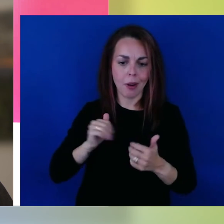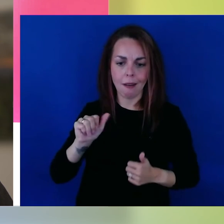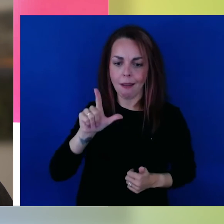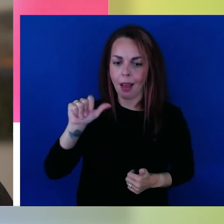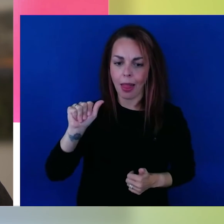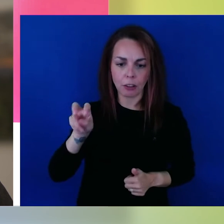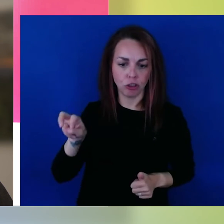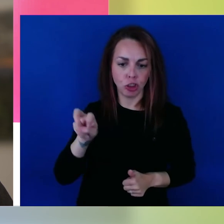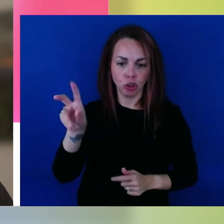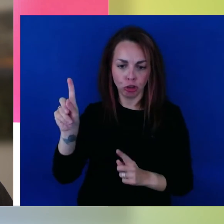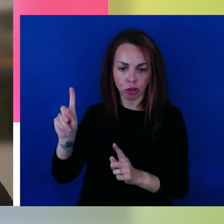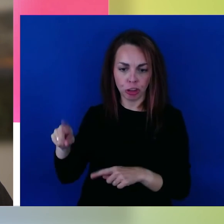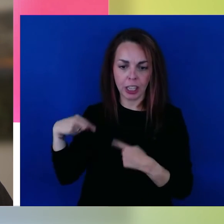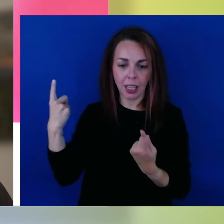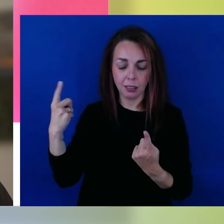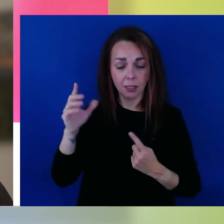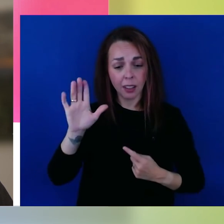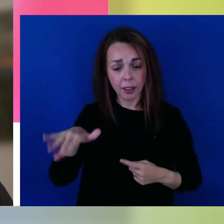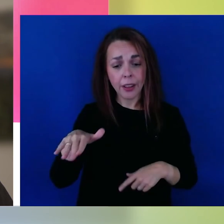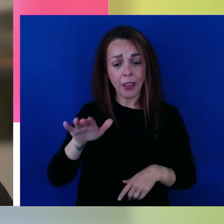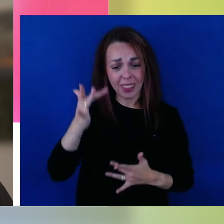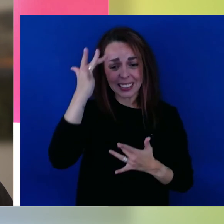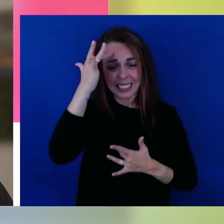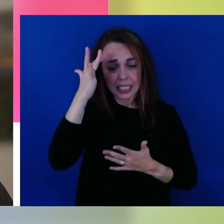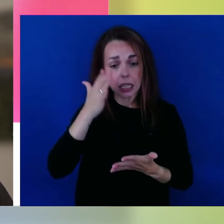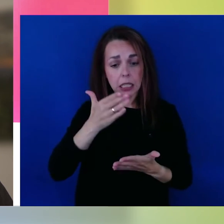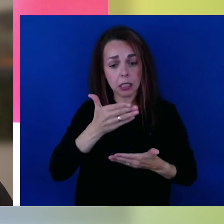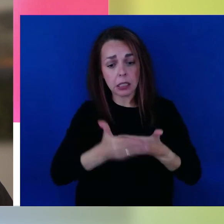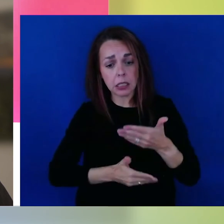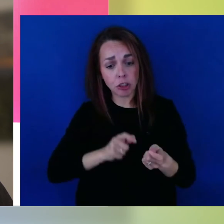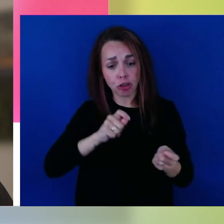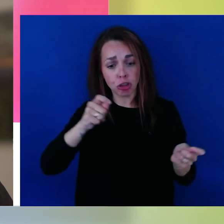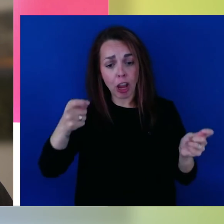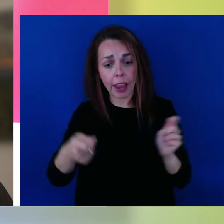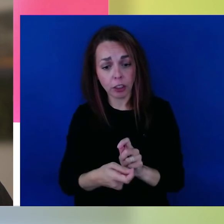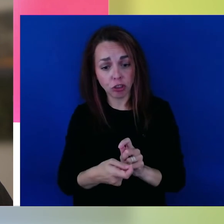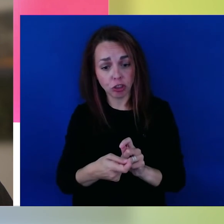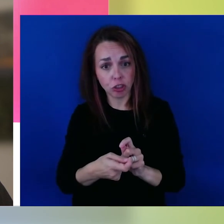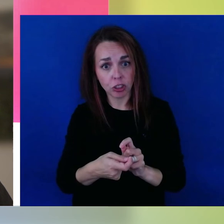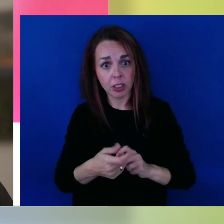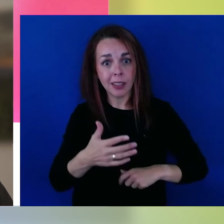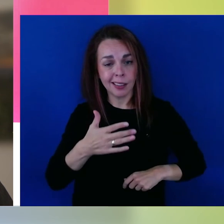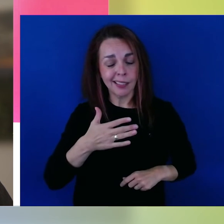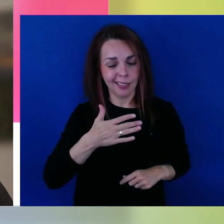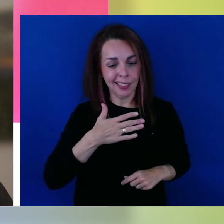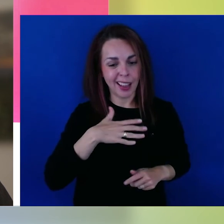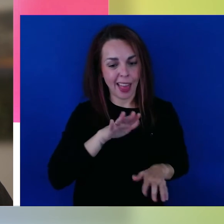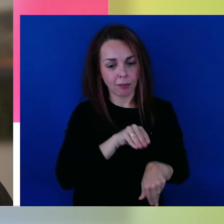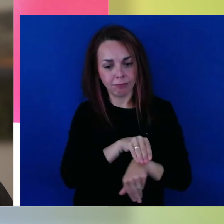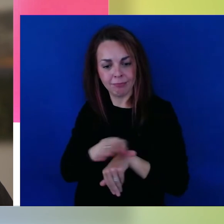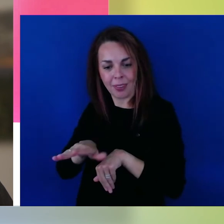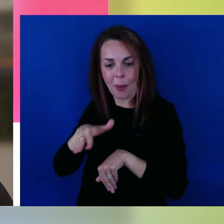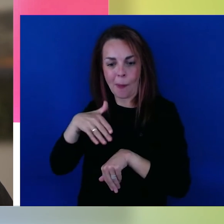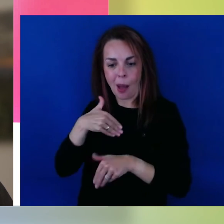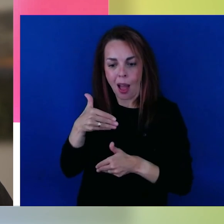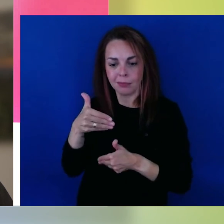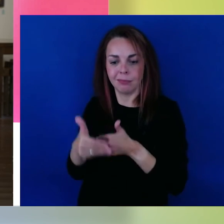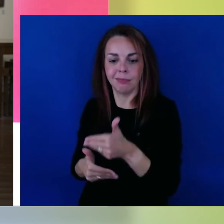As the disease progressed and evolved, so has my outlook on and the approach to parenting.